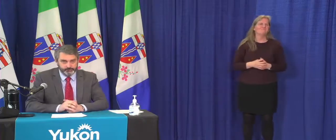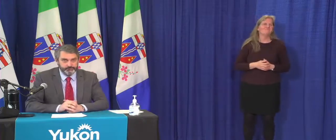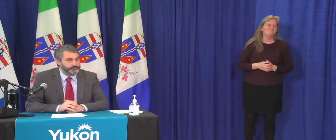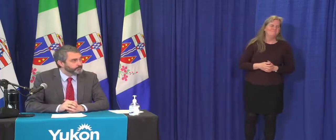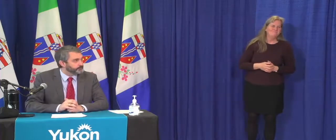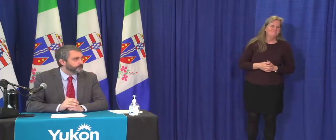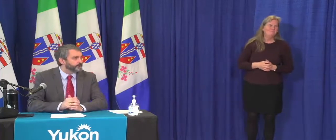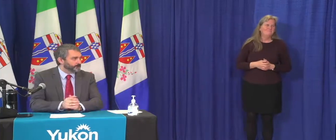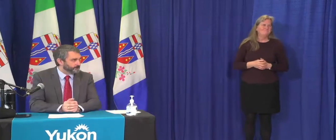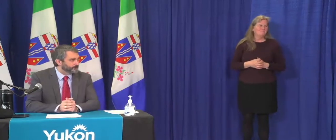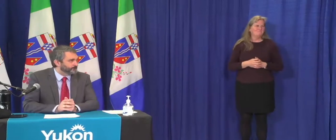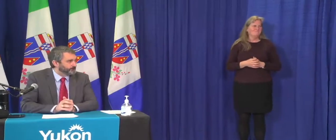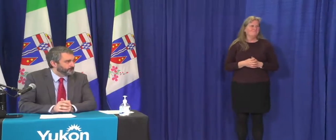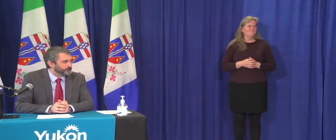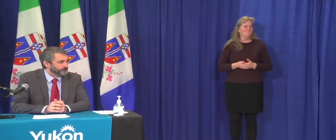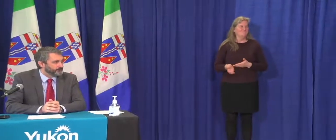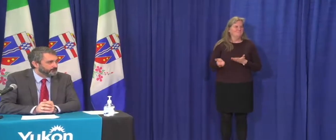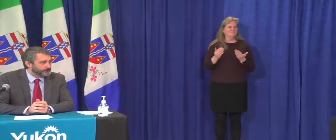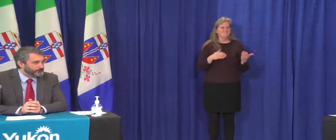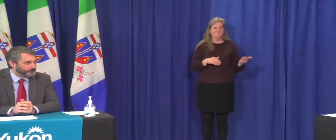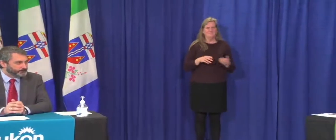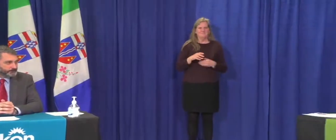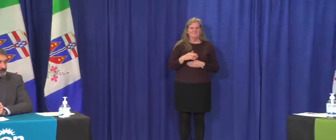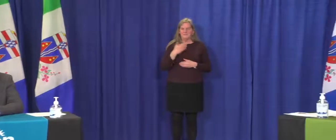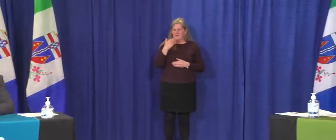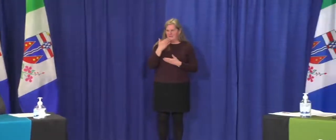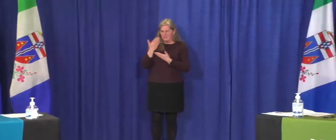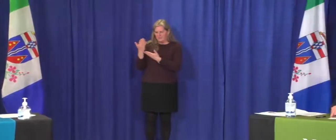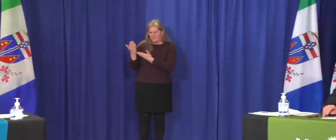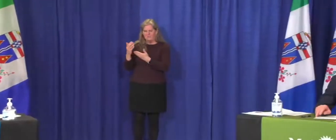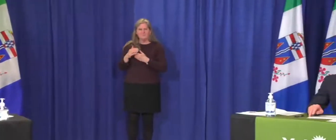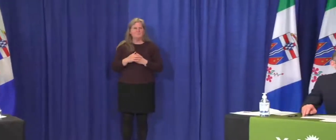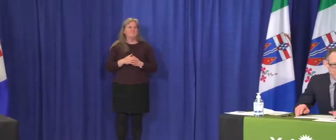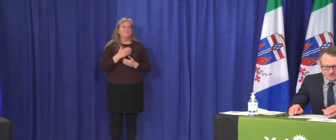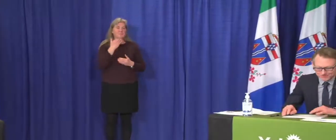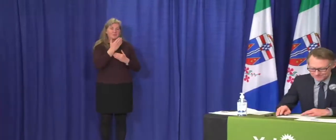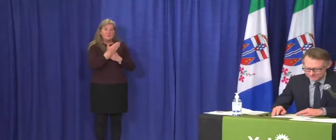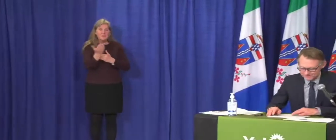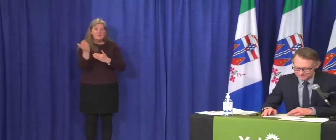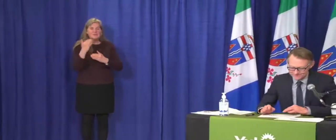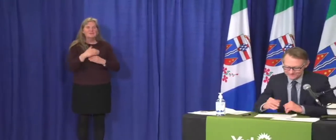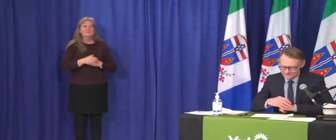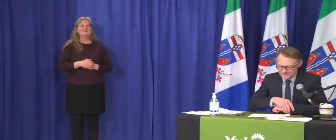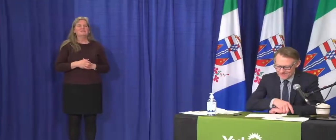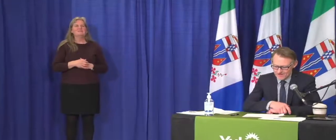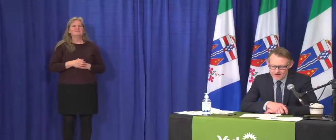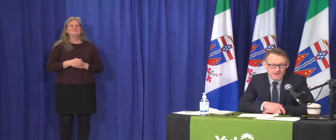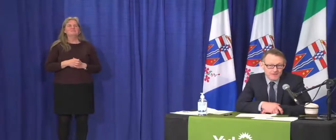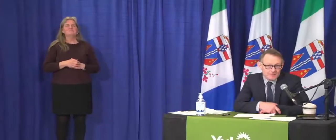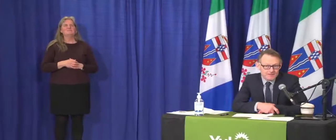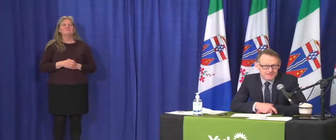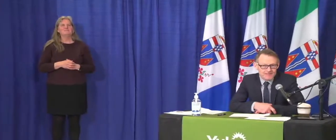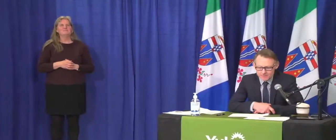Doctor Hanley.